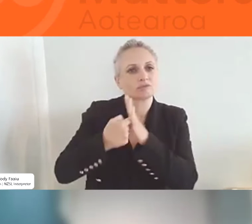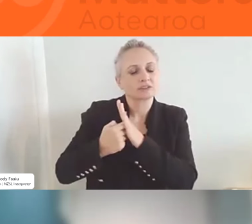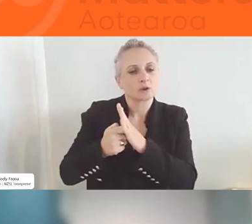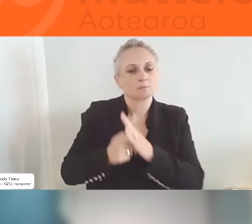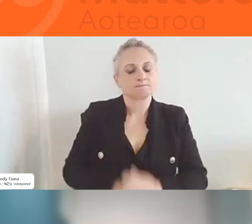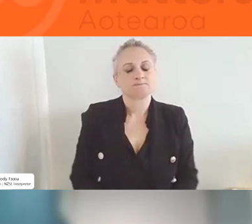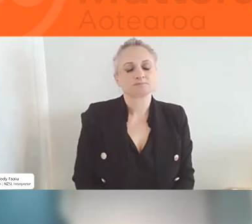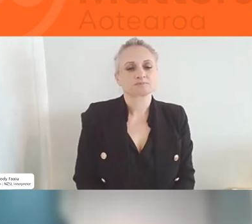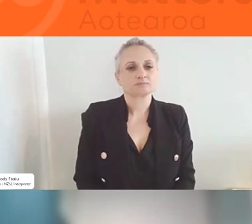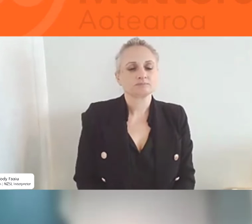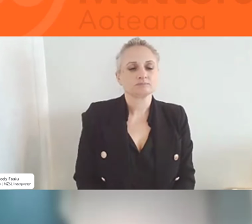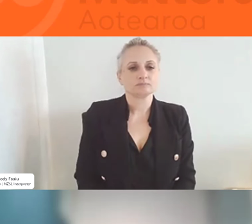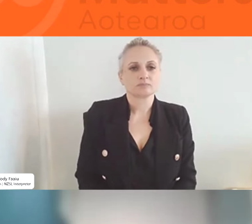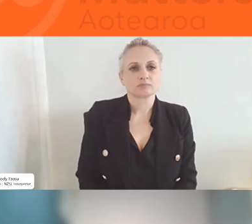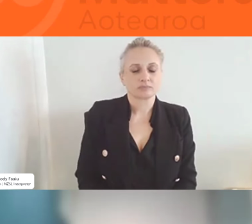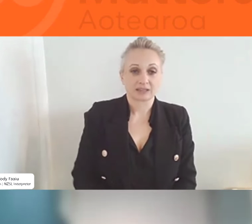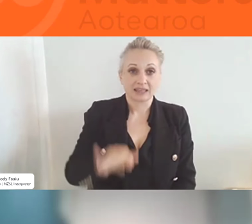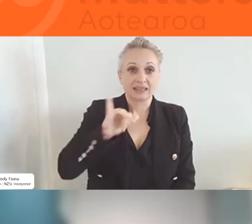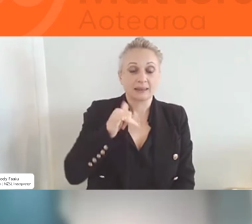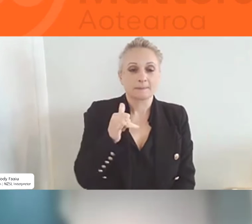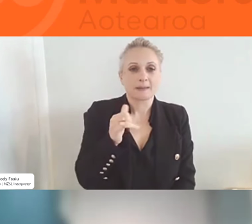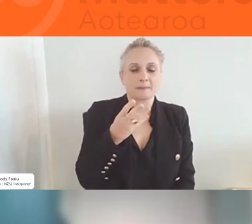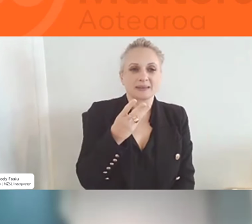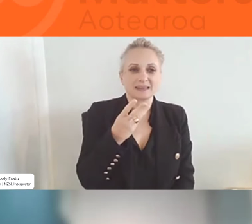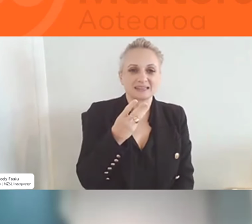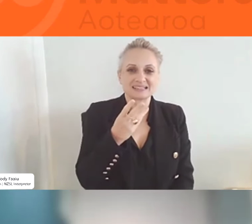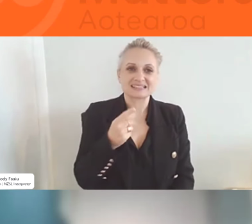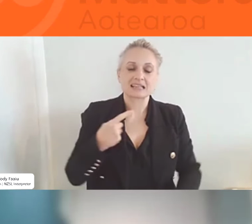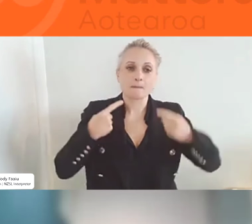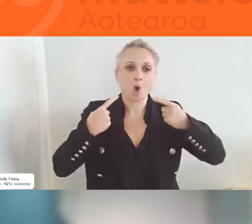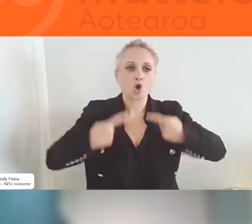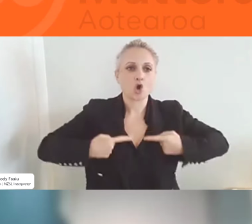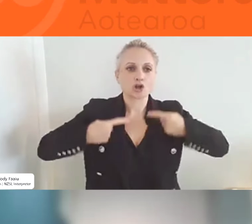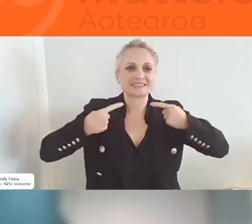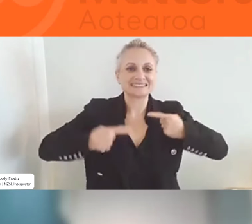be getting some streamlined consenting processes through counts that favour